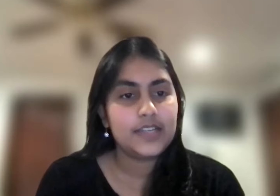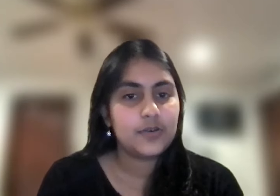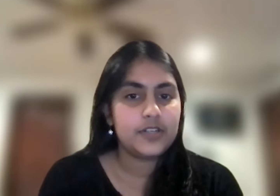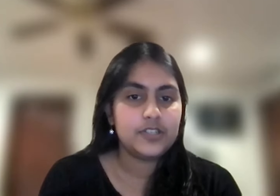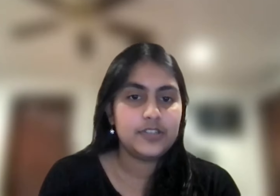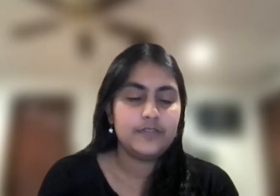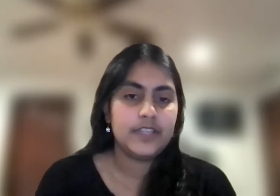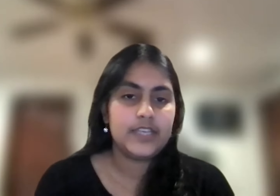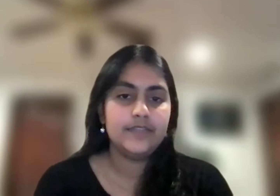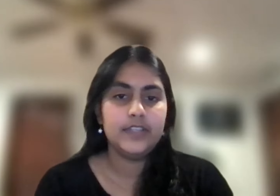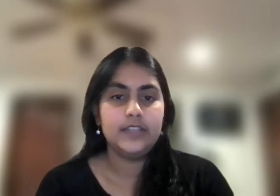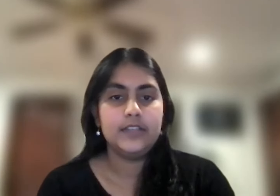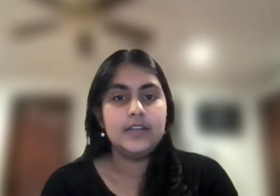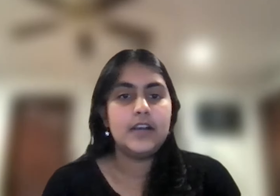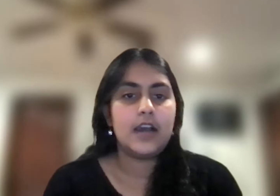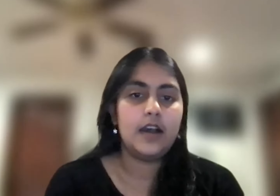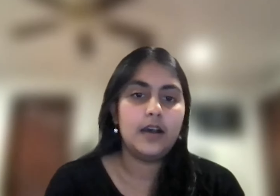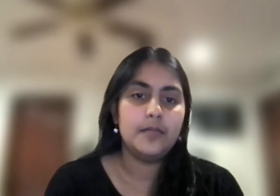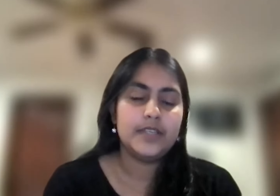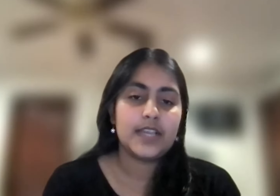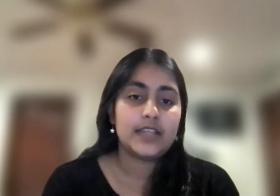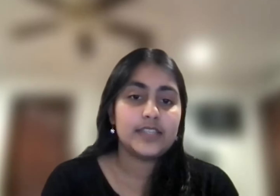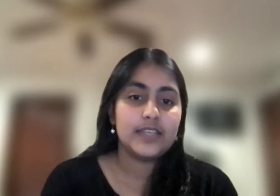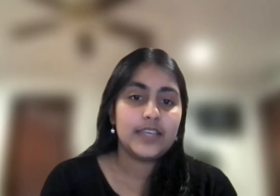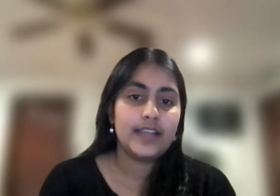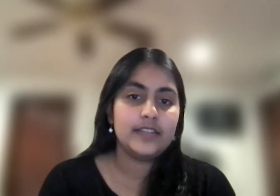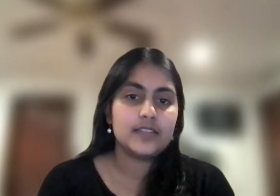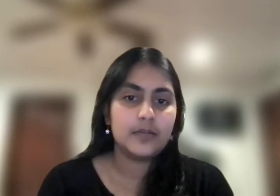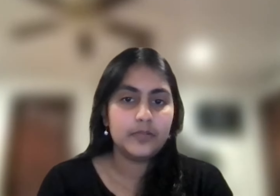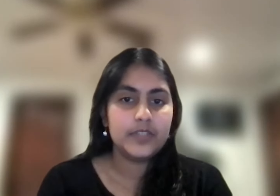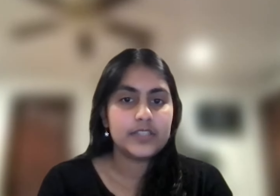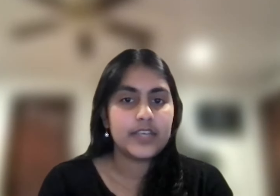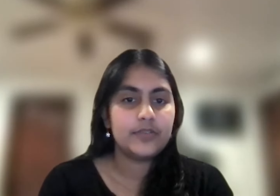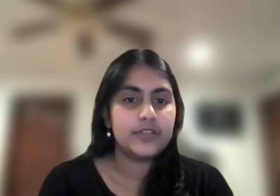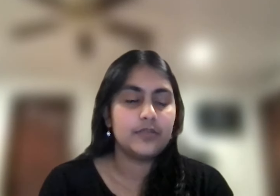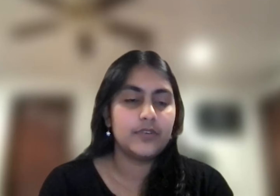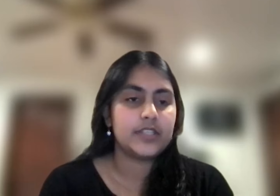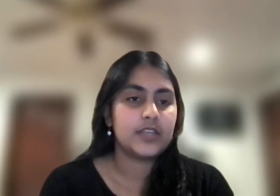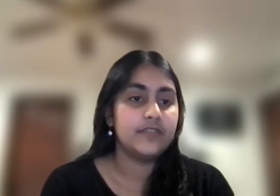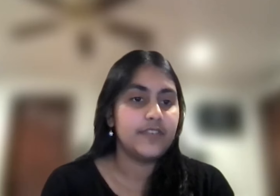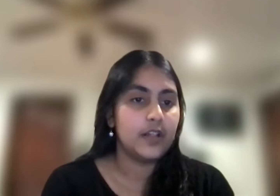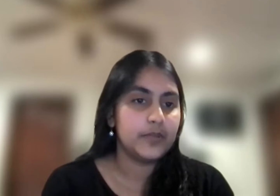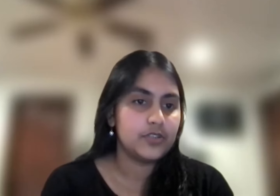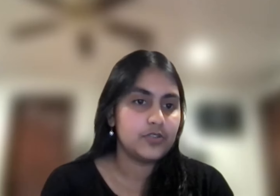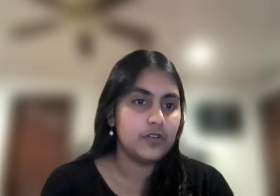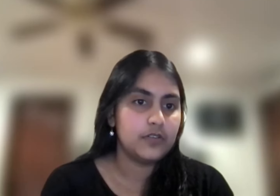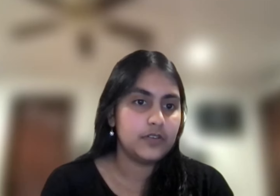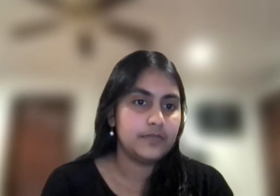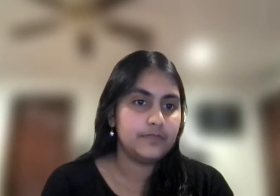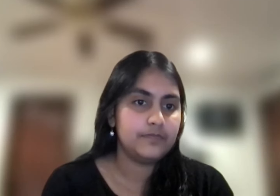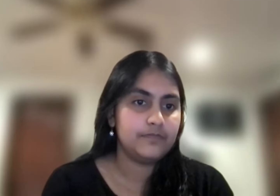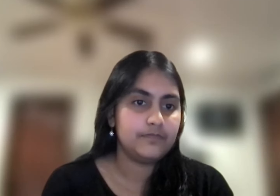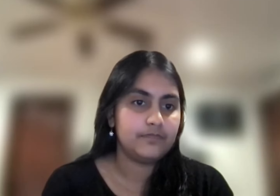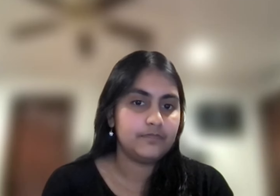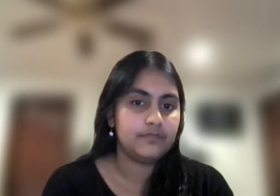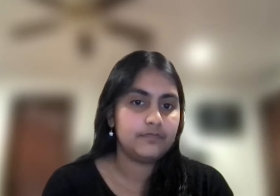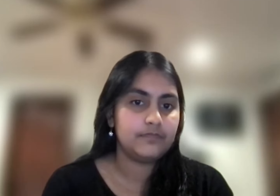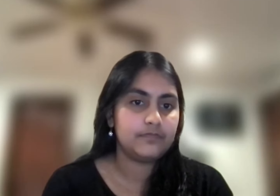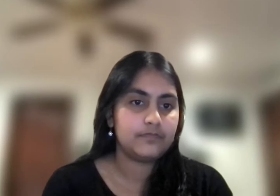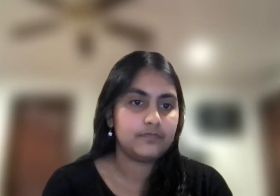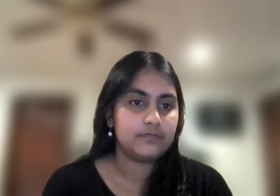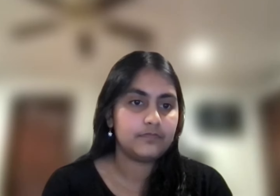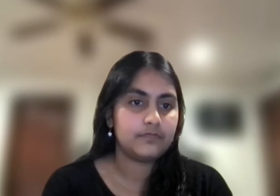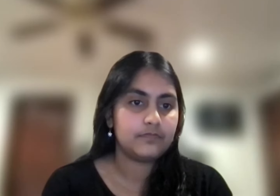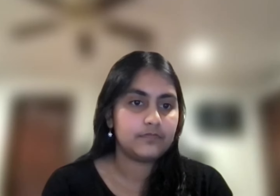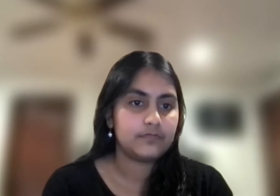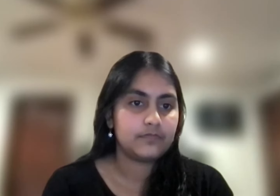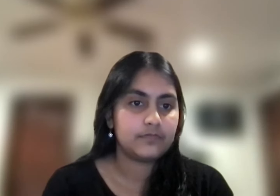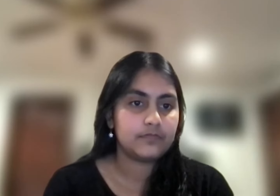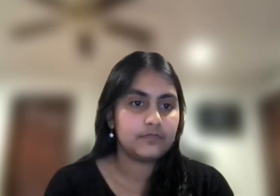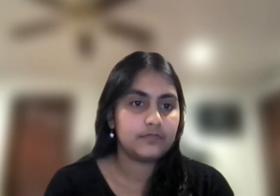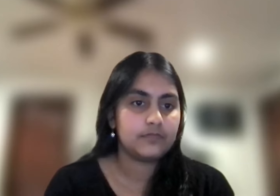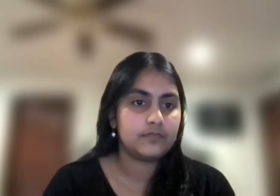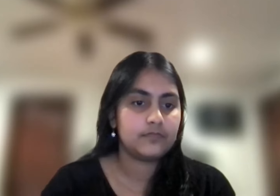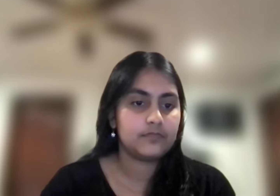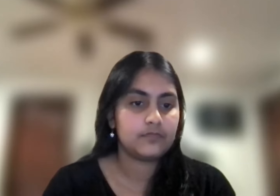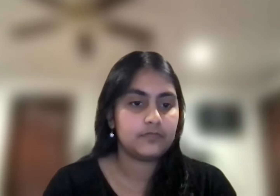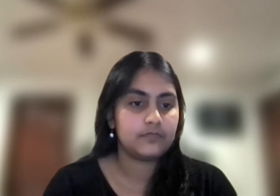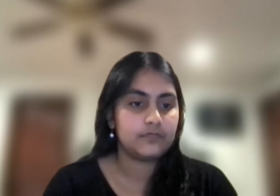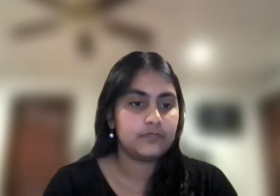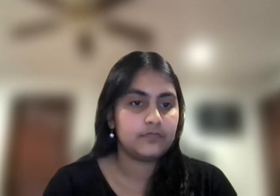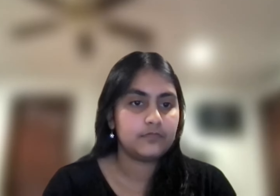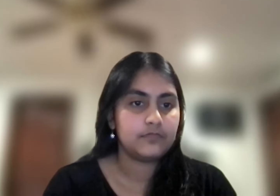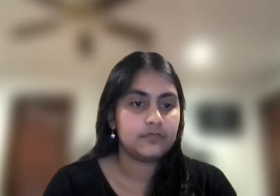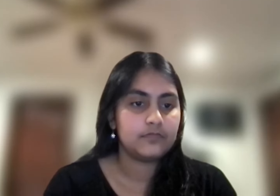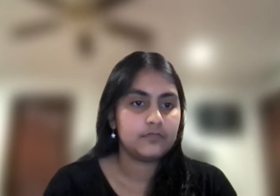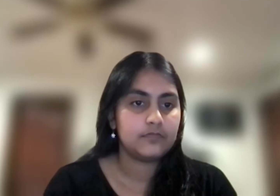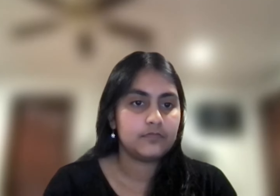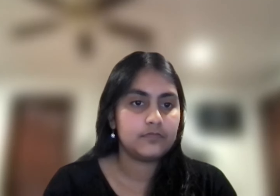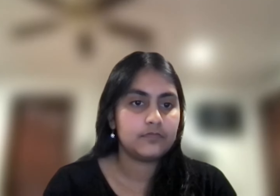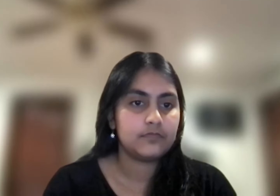There's no increased loss of function in arms comparing males to females or anything like that.